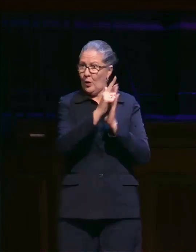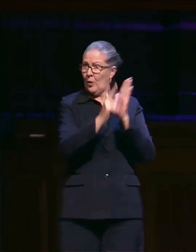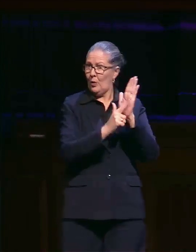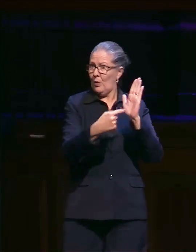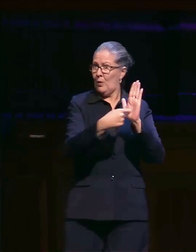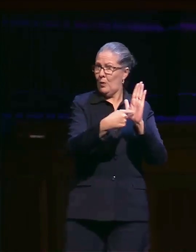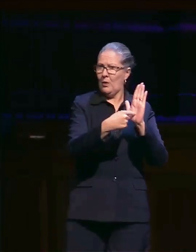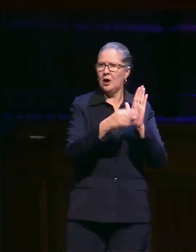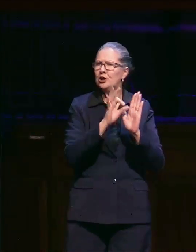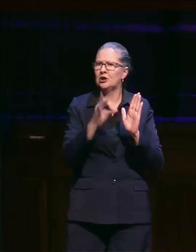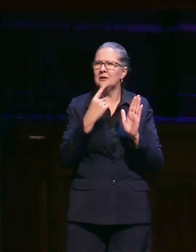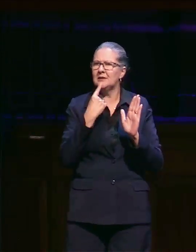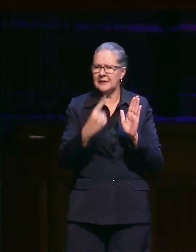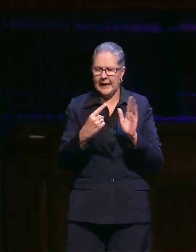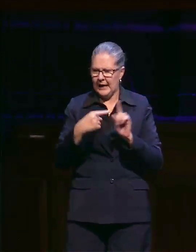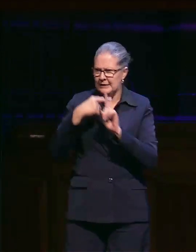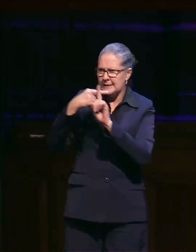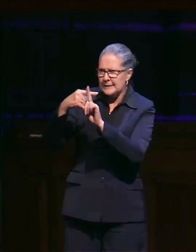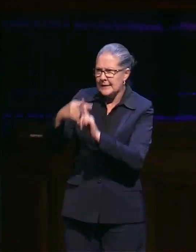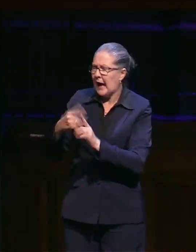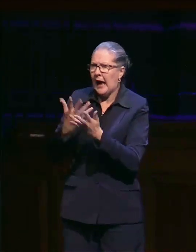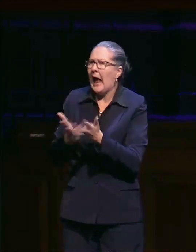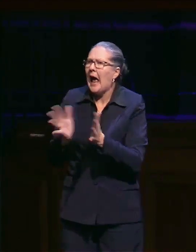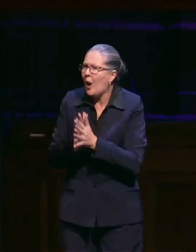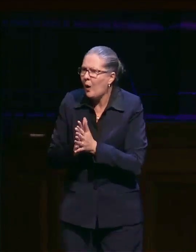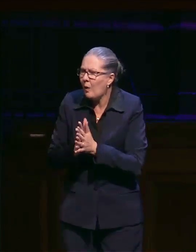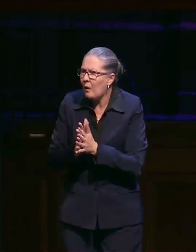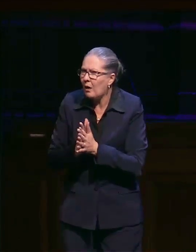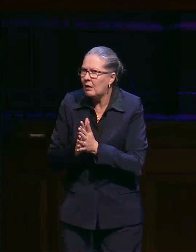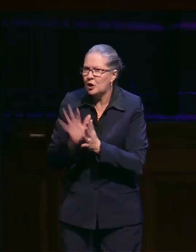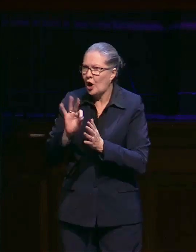doesn't set out how government achieves those goals that bit it's up to us as